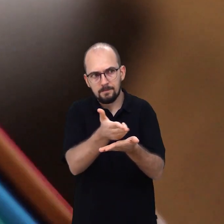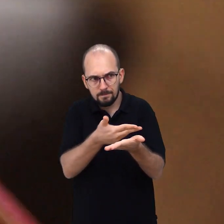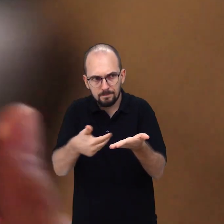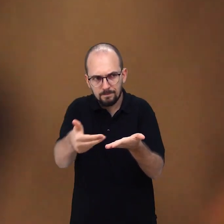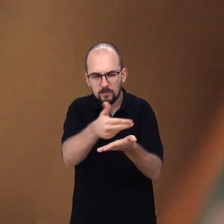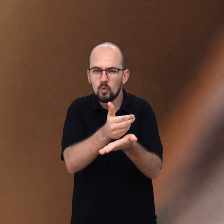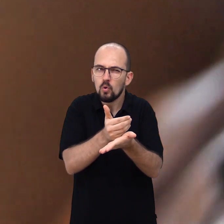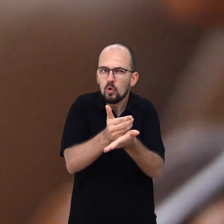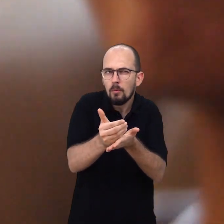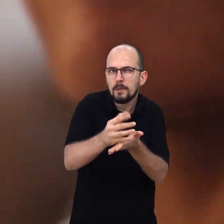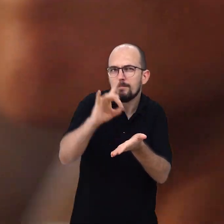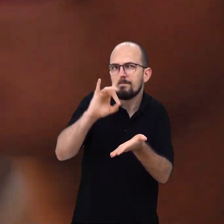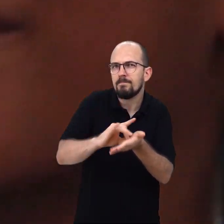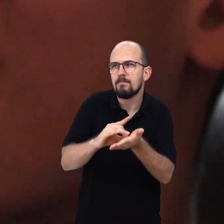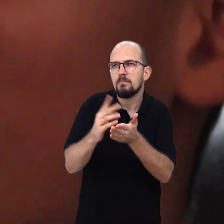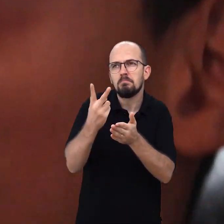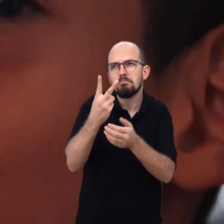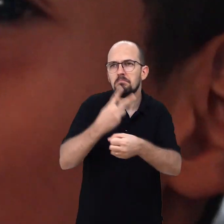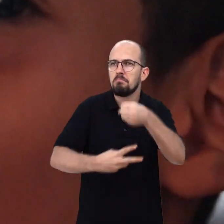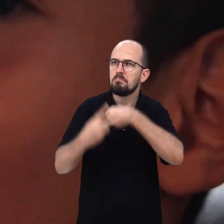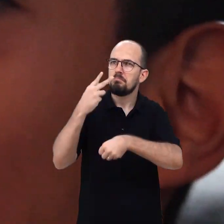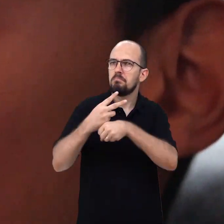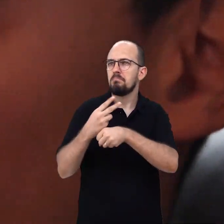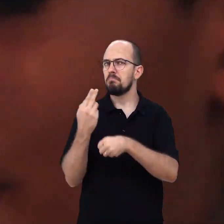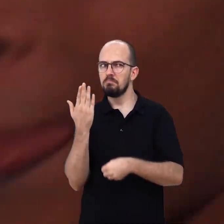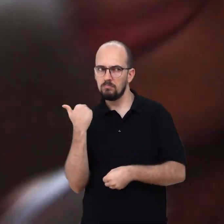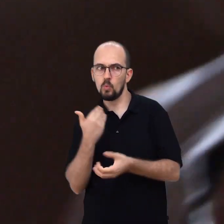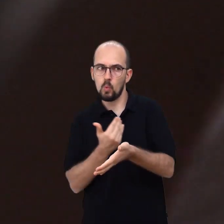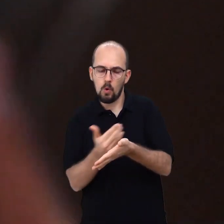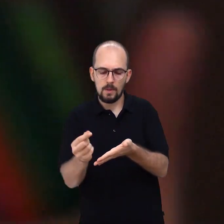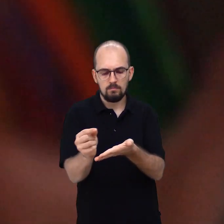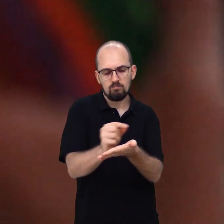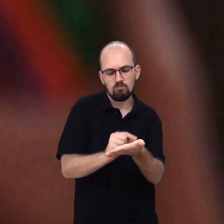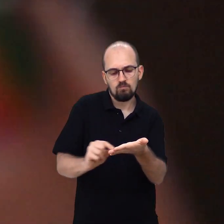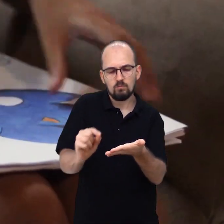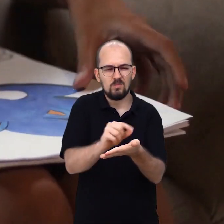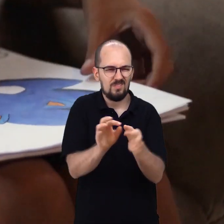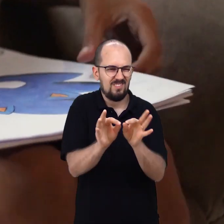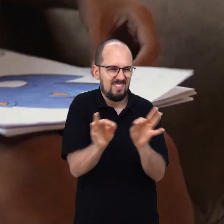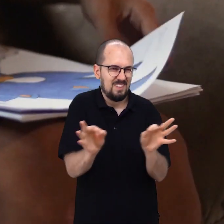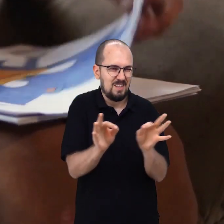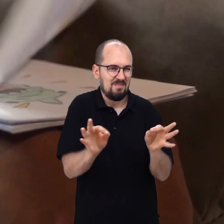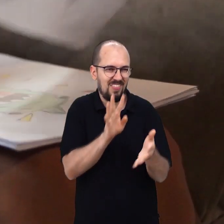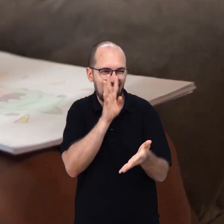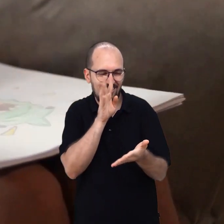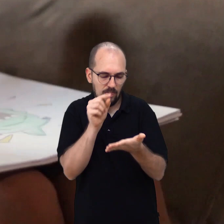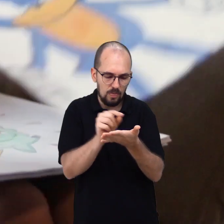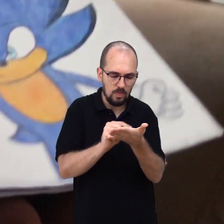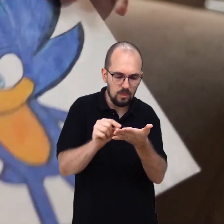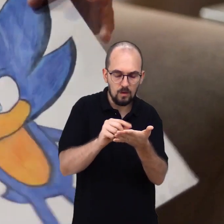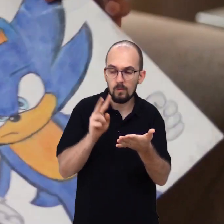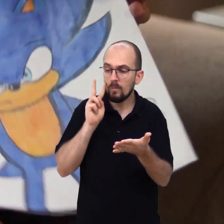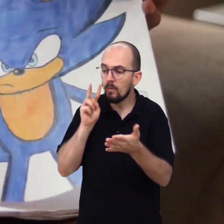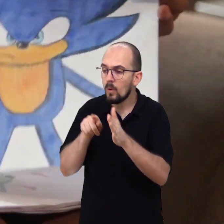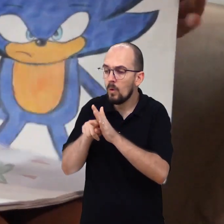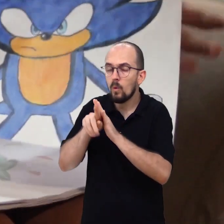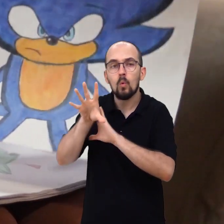Like, drawing for real, two years ago when I started to draw simple sketches. Then I watched some YouTube videos on how to draw